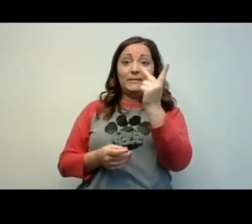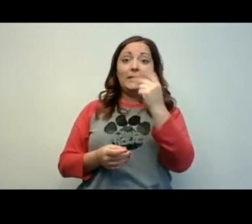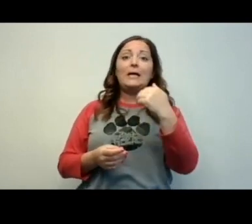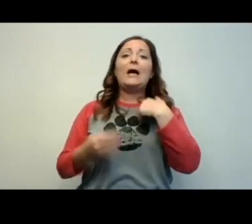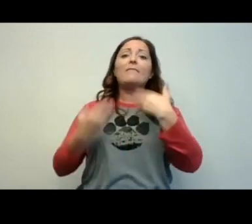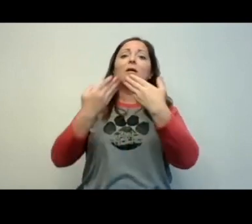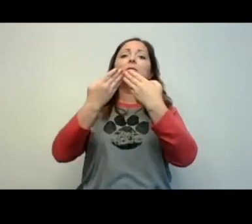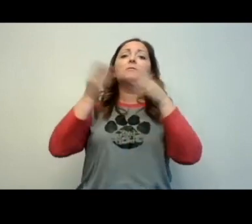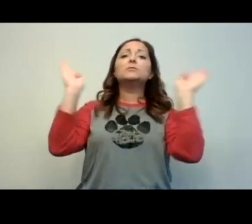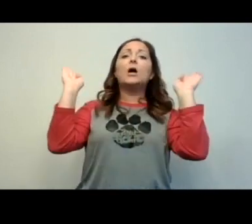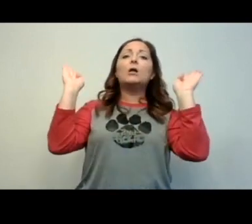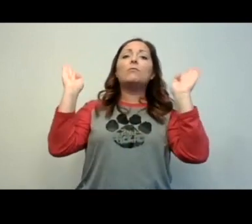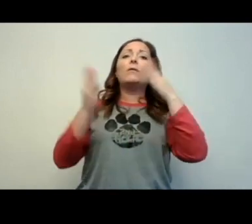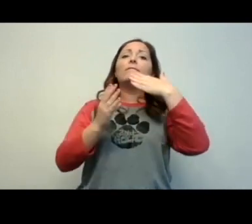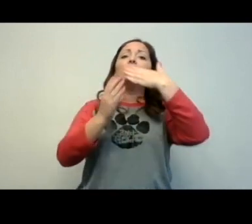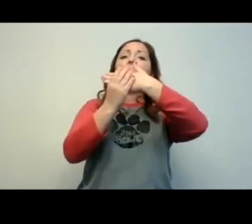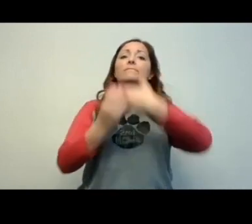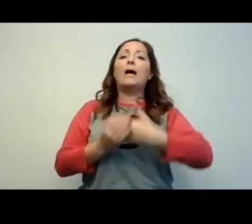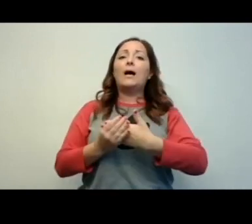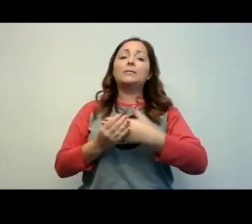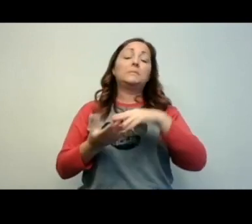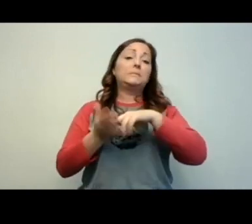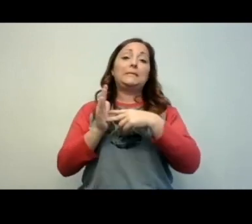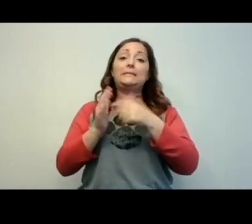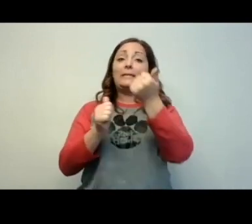it will automatically store the file in the files section.